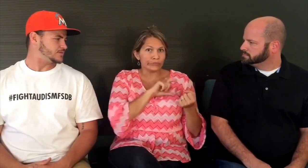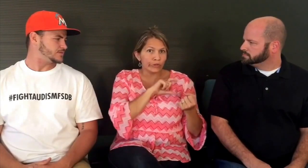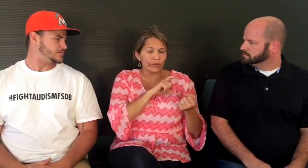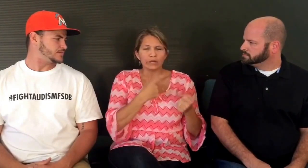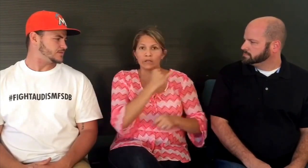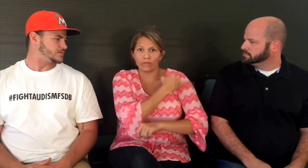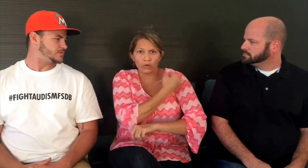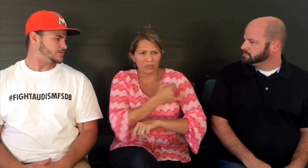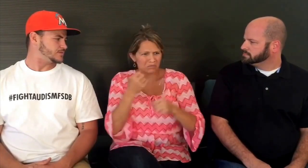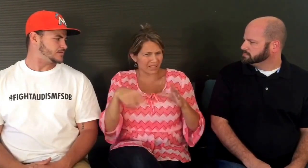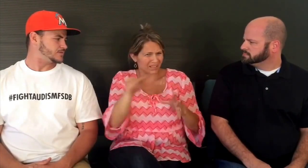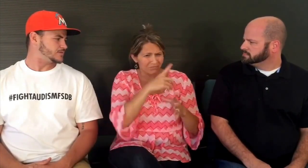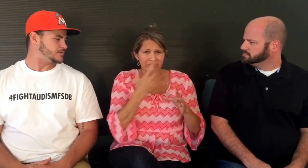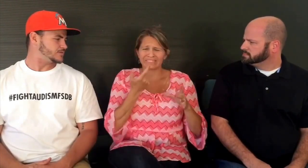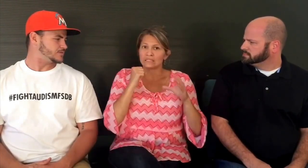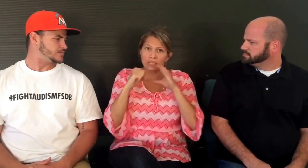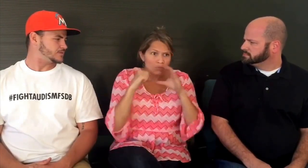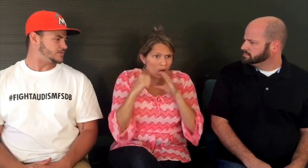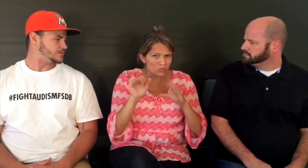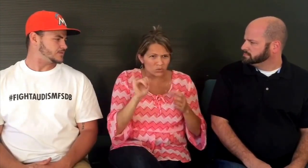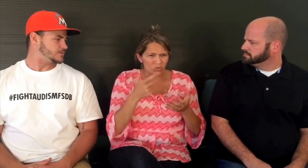The same goes for security and infirmary staff. Sim-com as well.